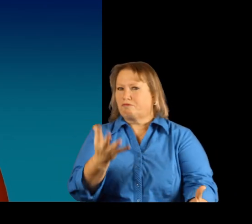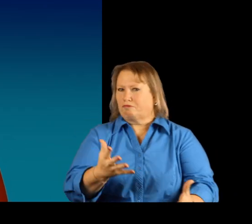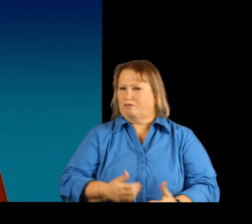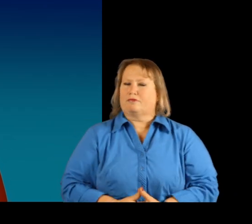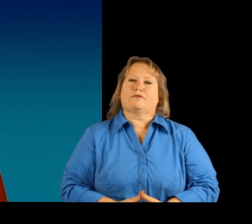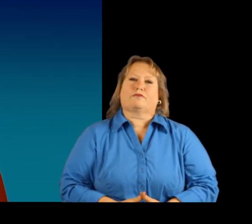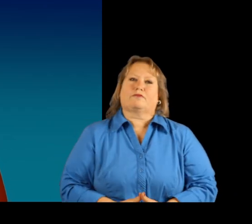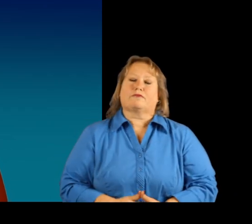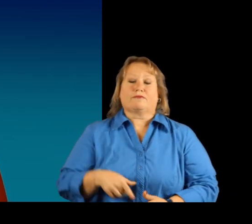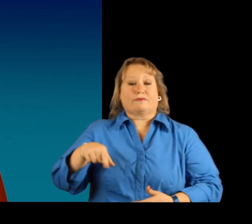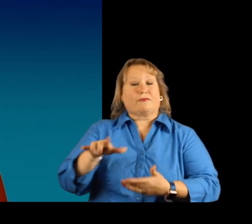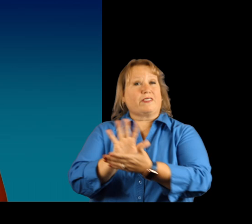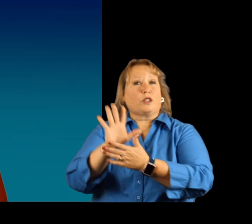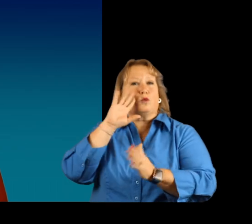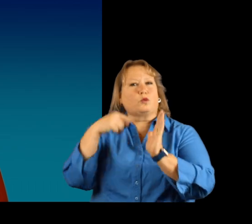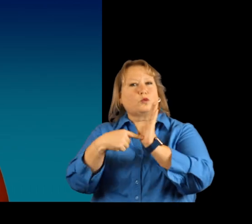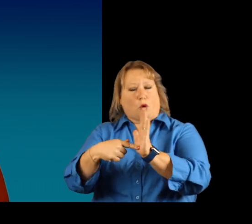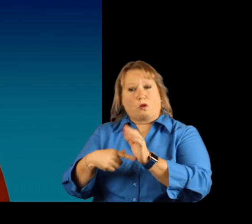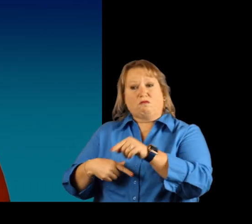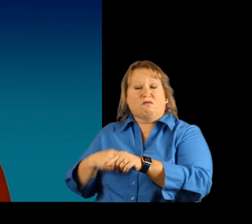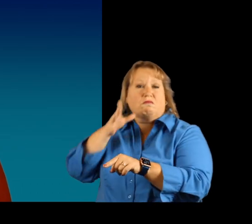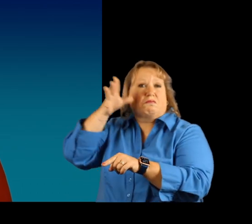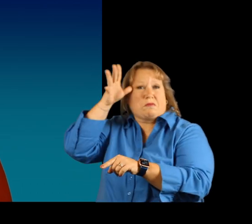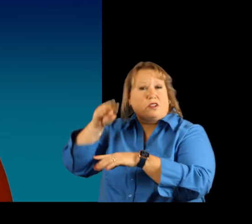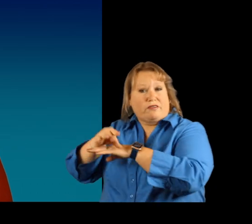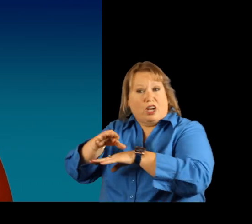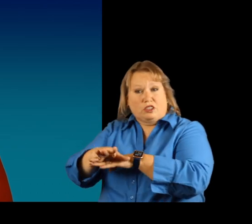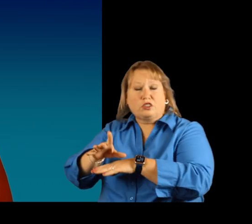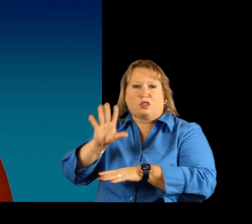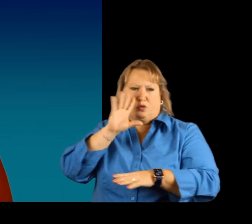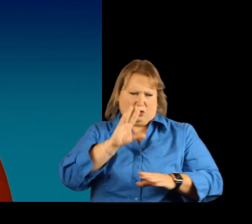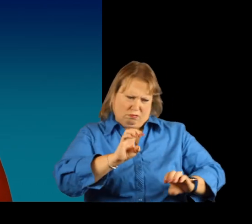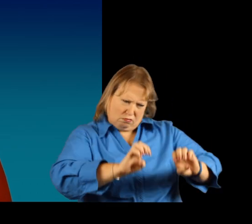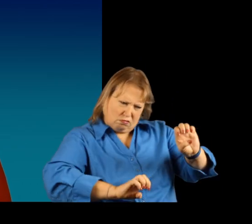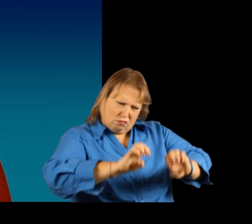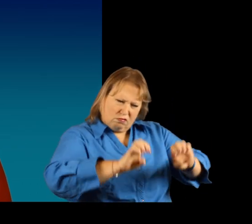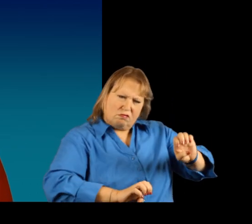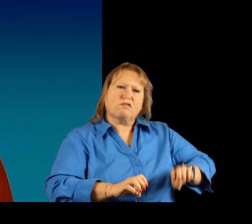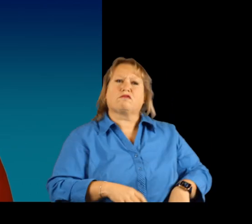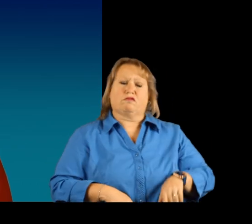depicts a Parent Advisor performing an initial Communication Evaluation on an